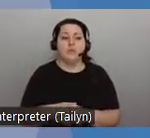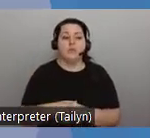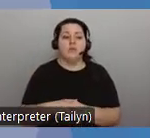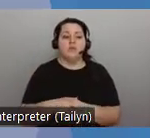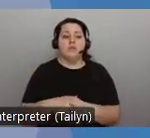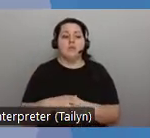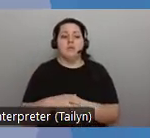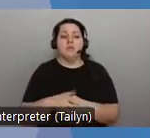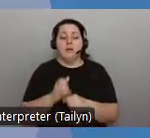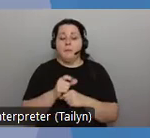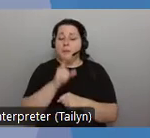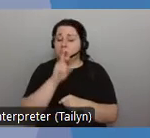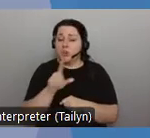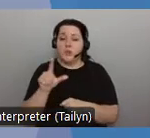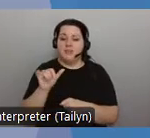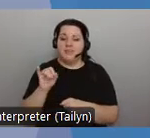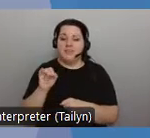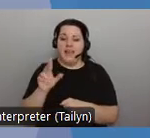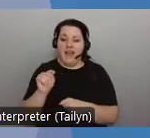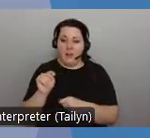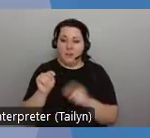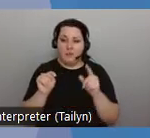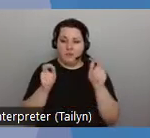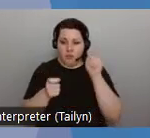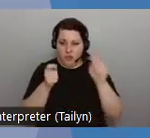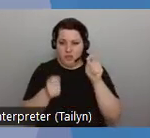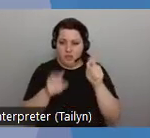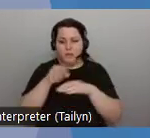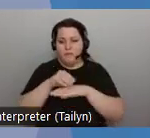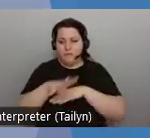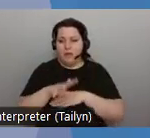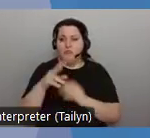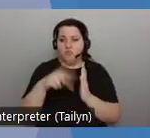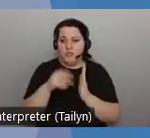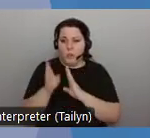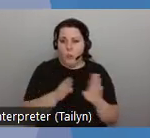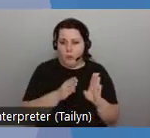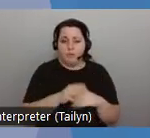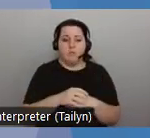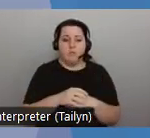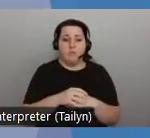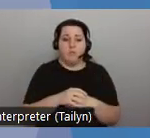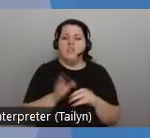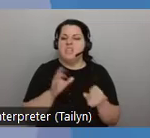to read it. You also need to make sure that any layout changes